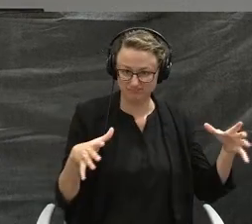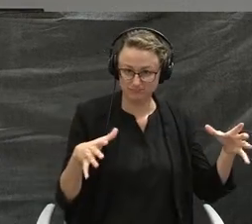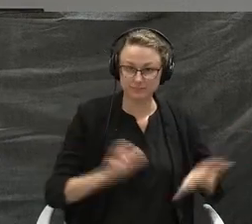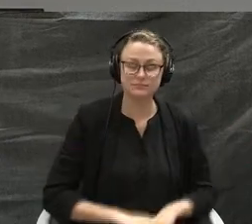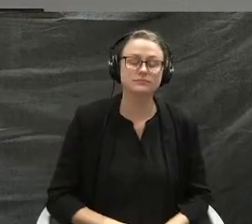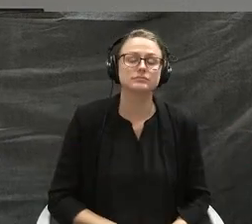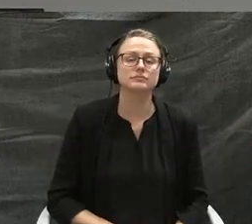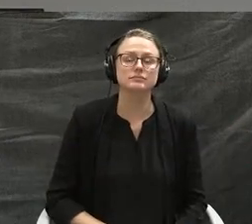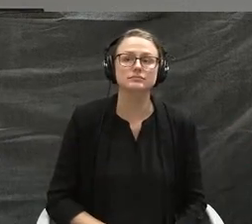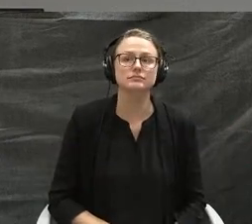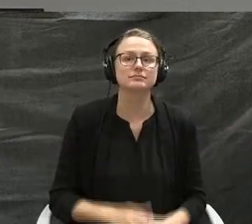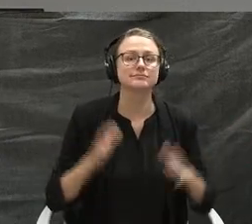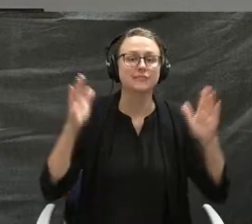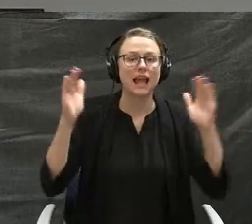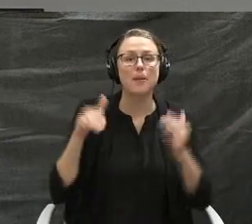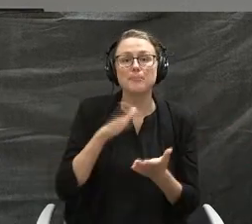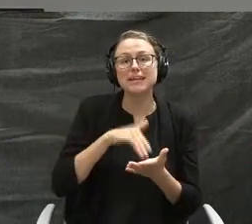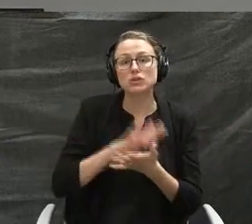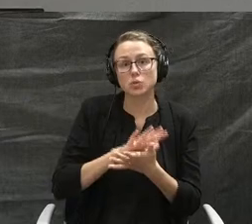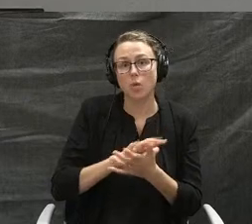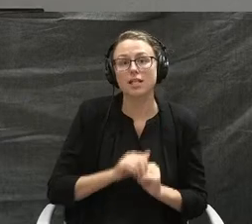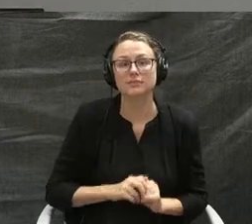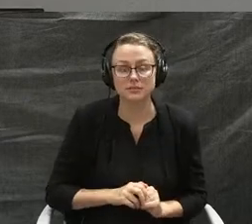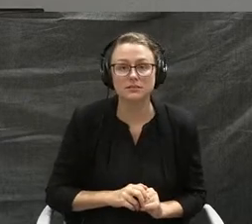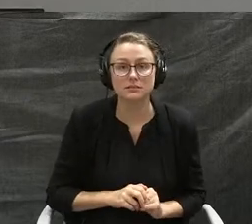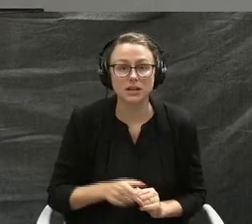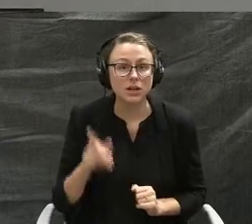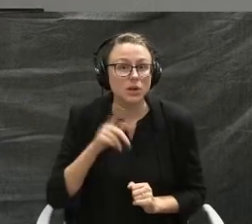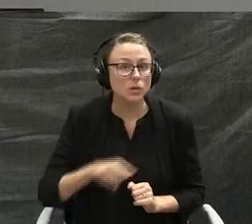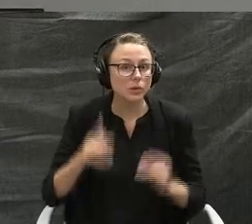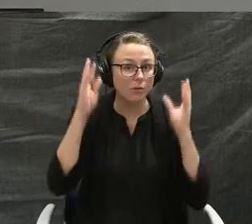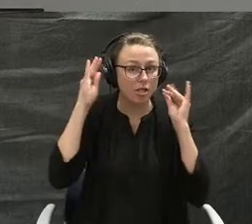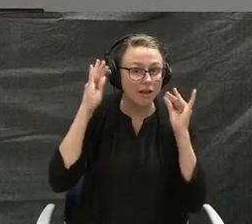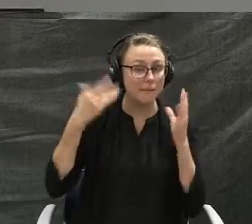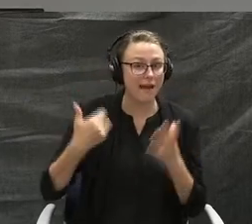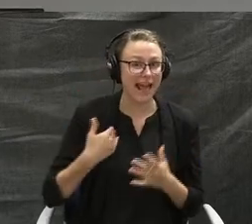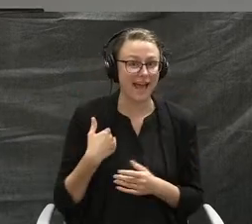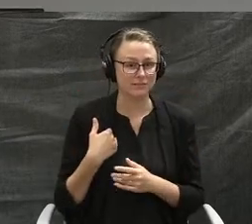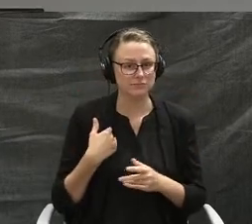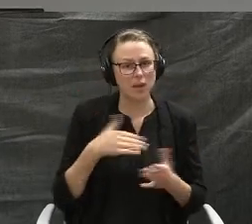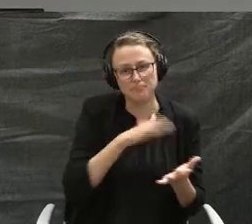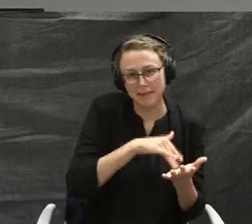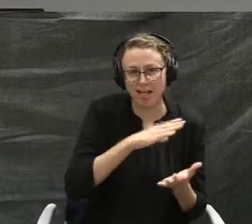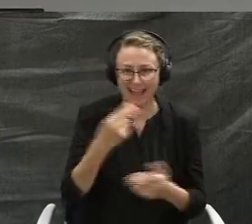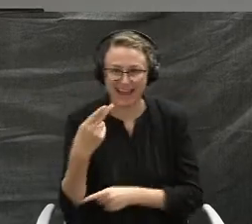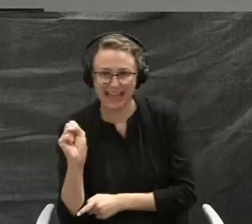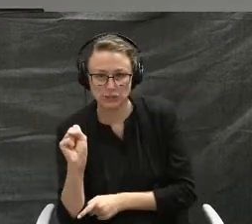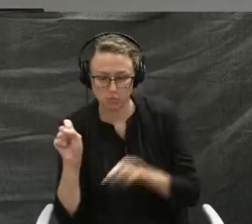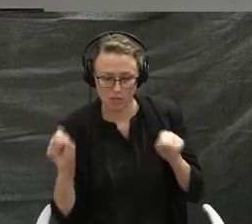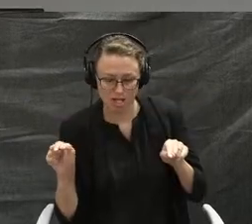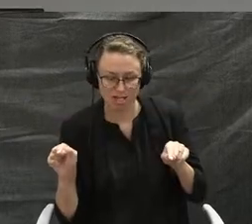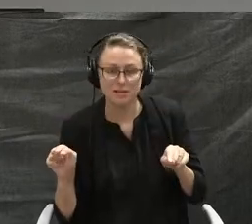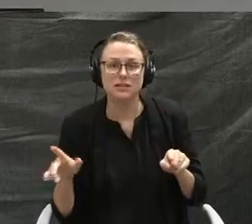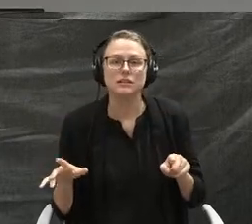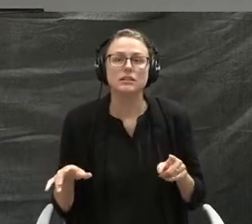looking at having in the high school and the rest of the time for those kids, mainly an on line 4 through 12. We really